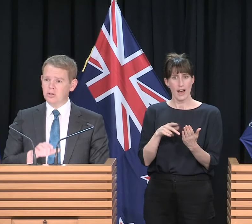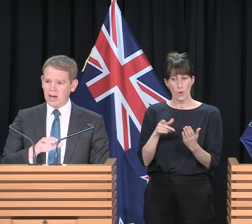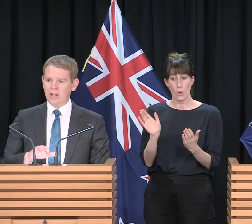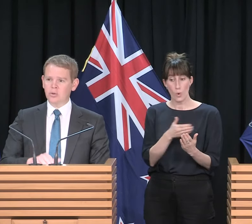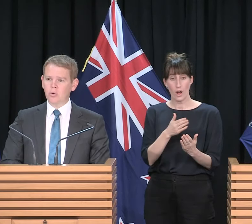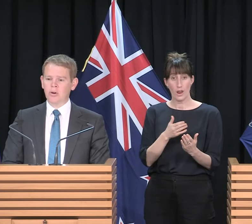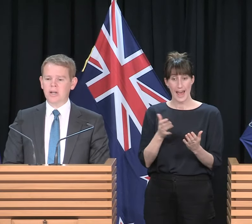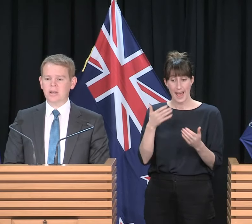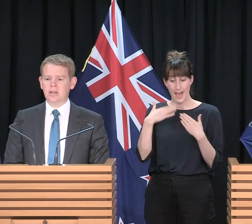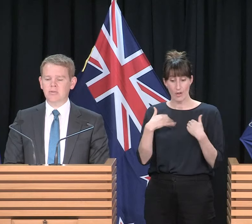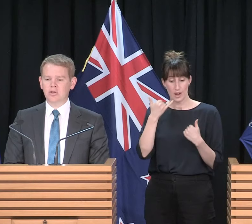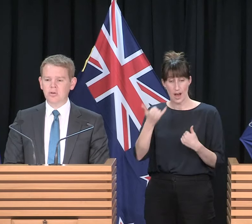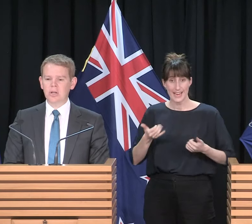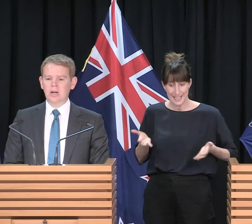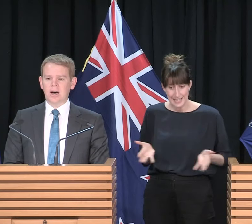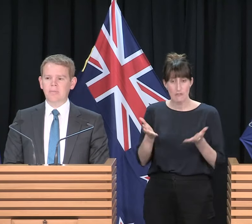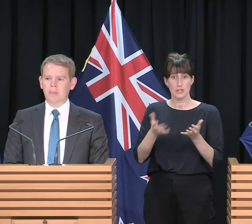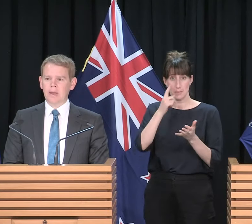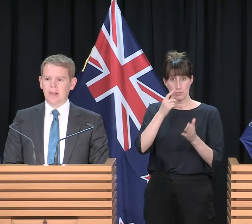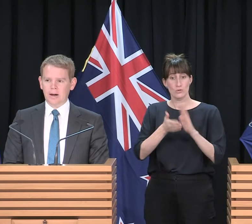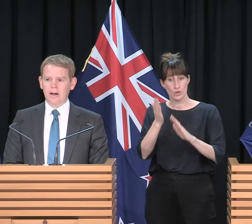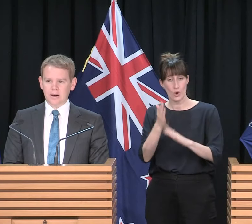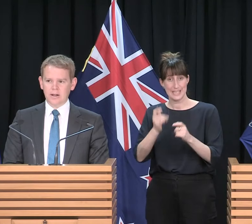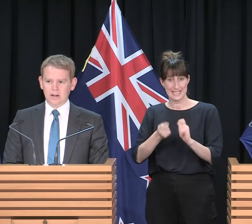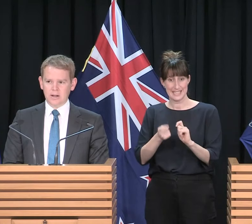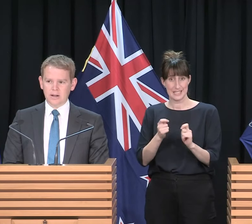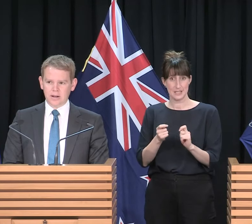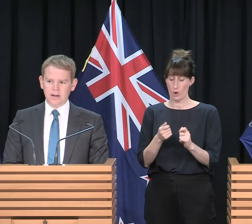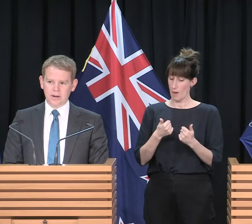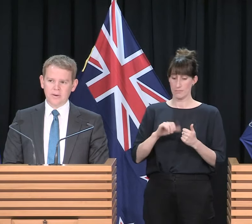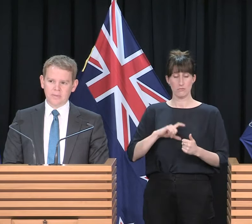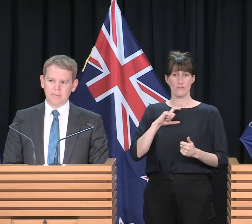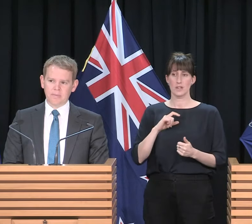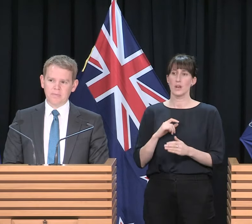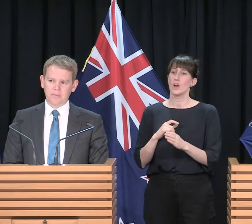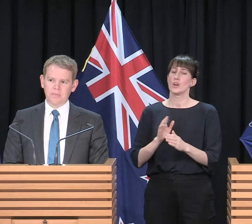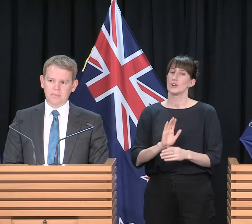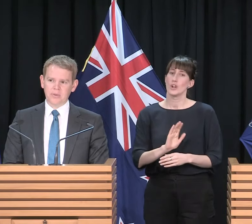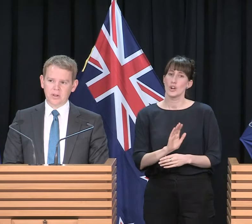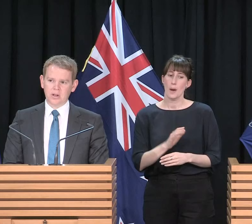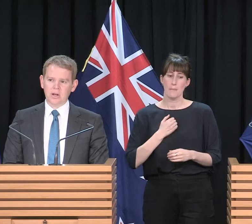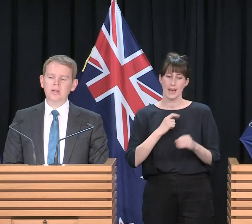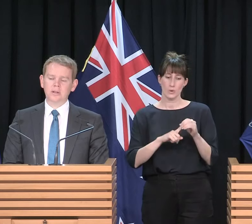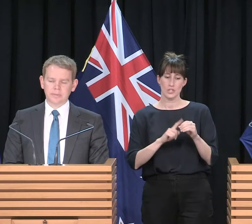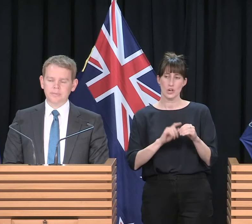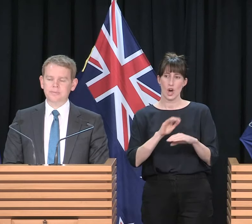and there are now four new communities mobile testing units in Auckland as well and